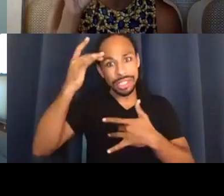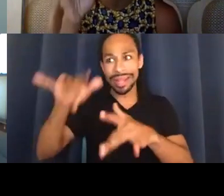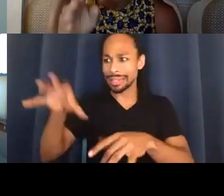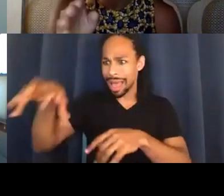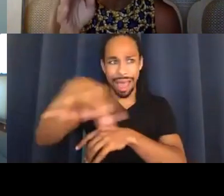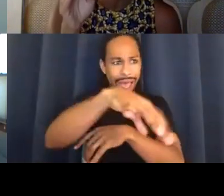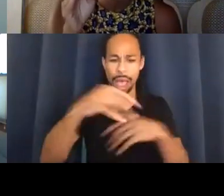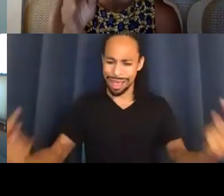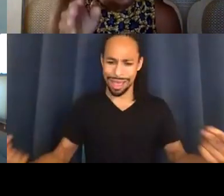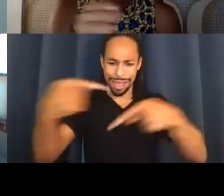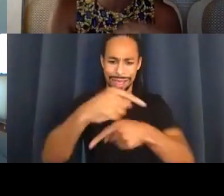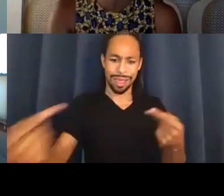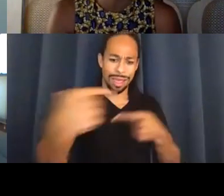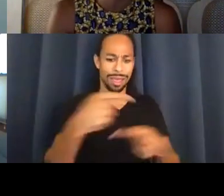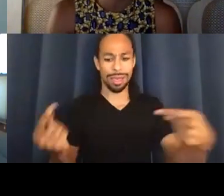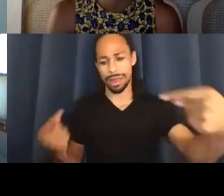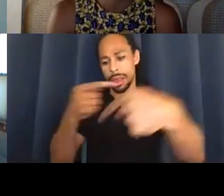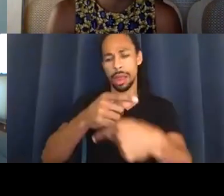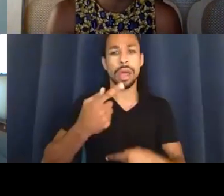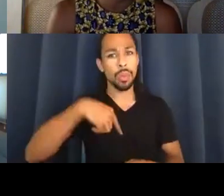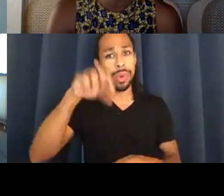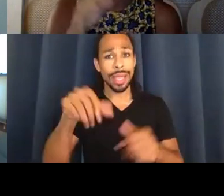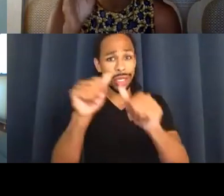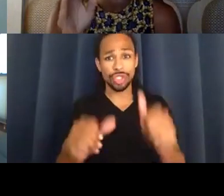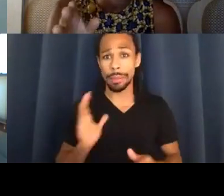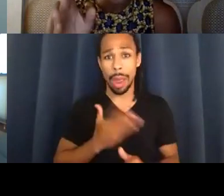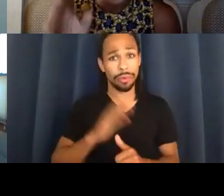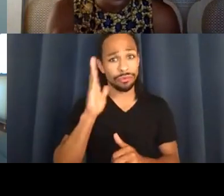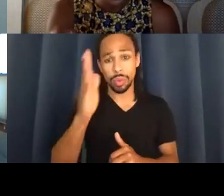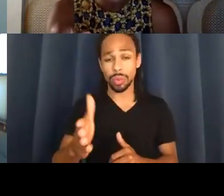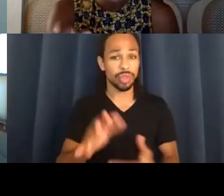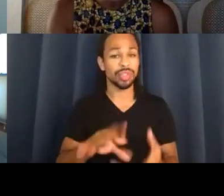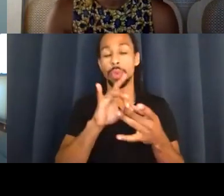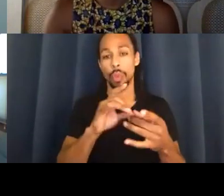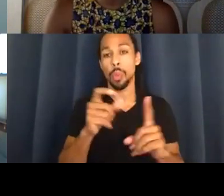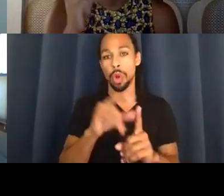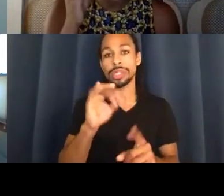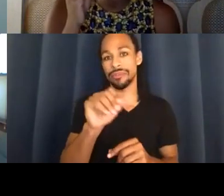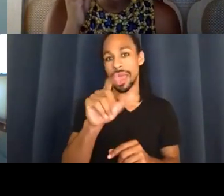can shape our future in the words of Adrian Marie Brown and we always do. Our